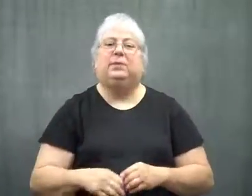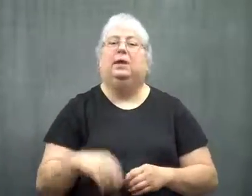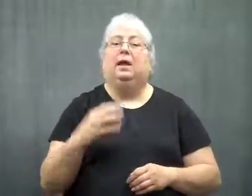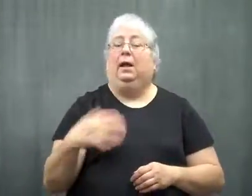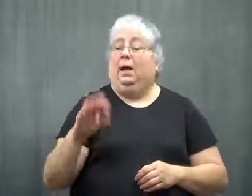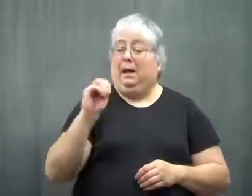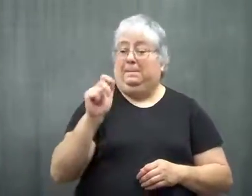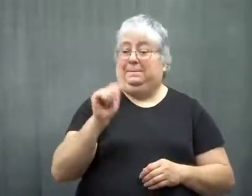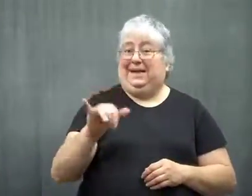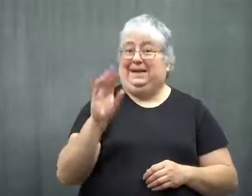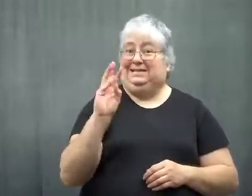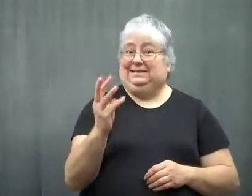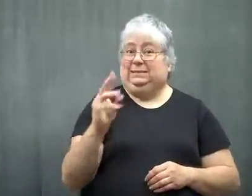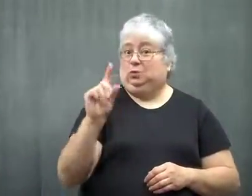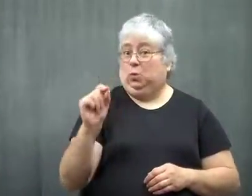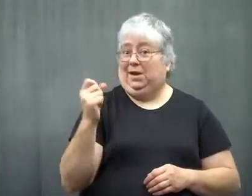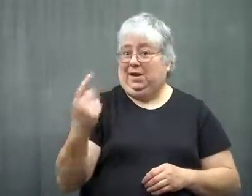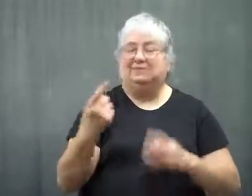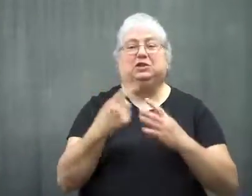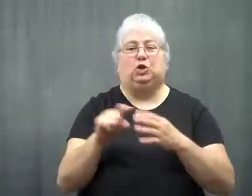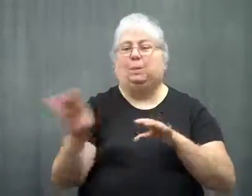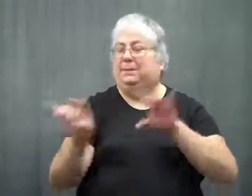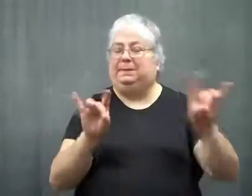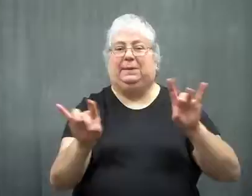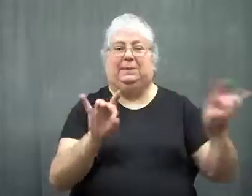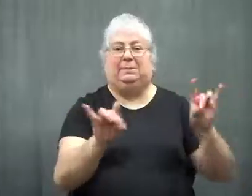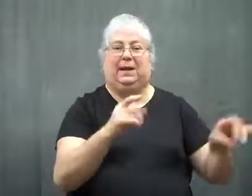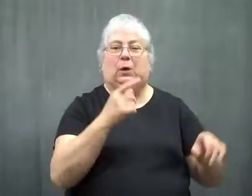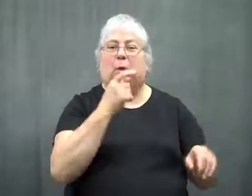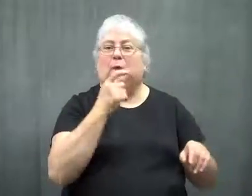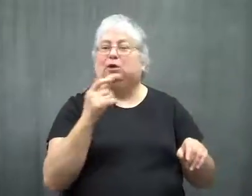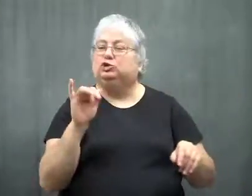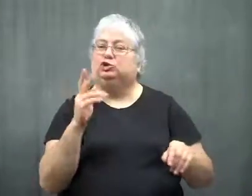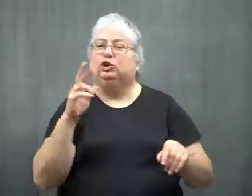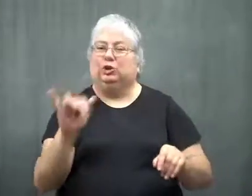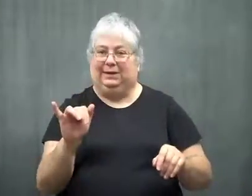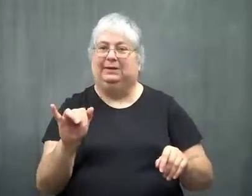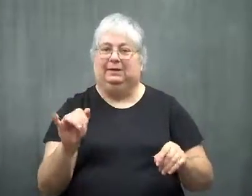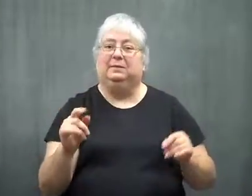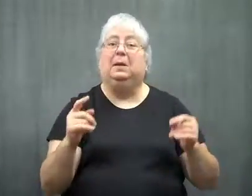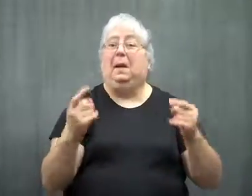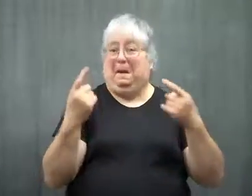Selection of jurors started on May 6, 2011.